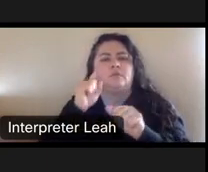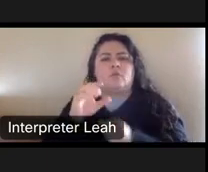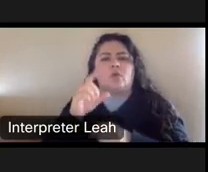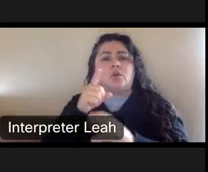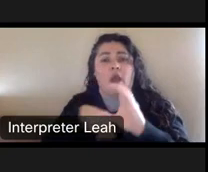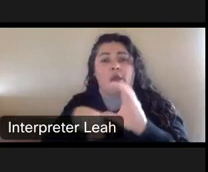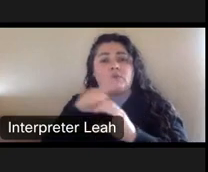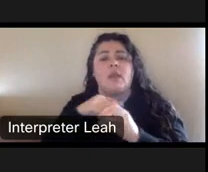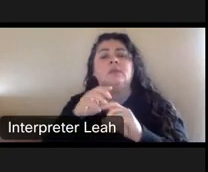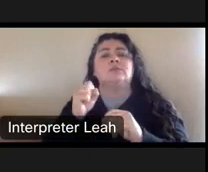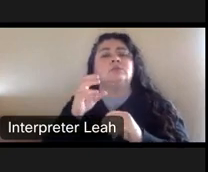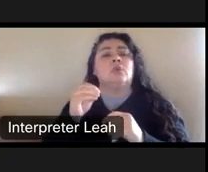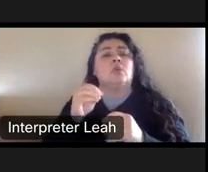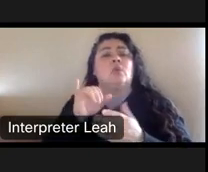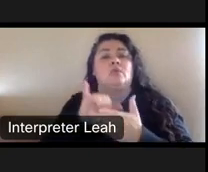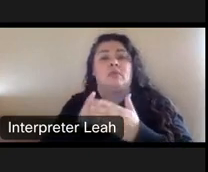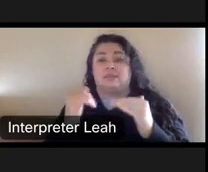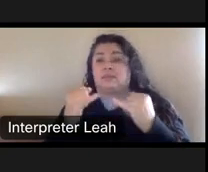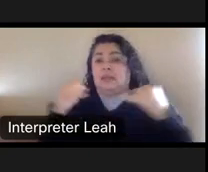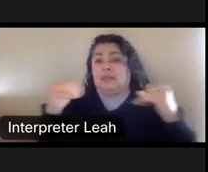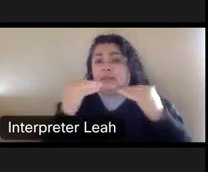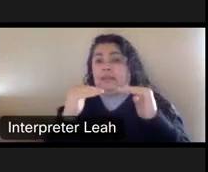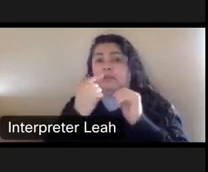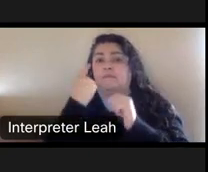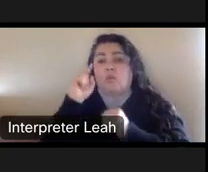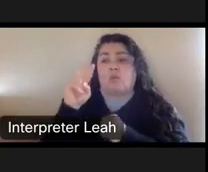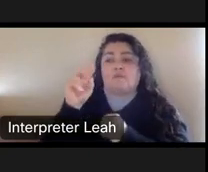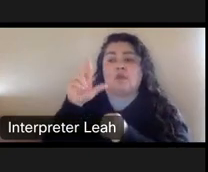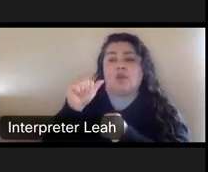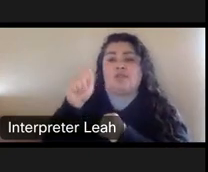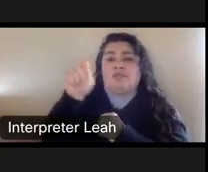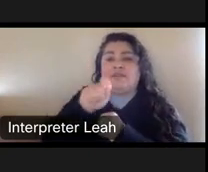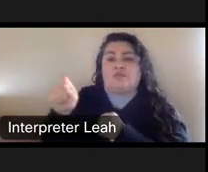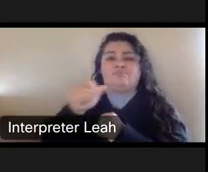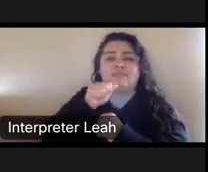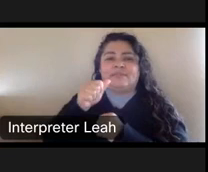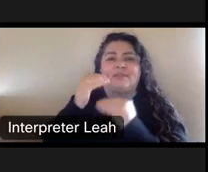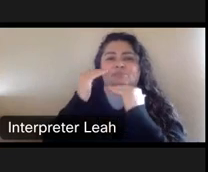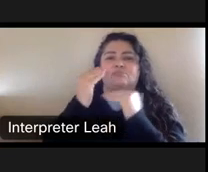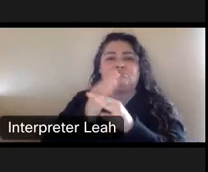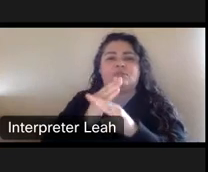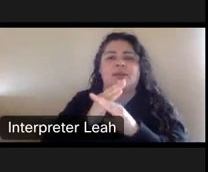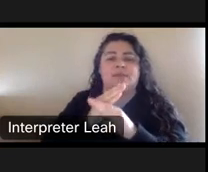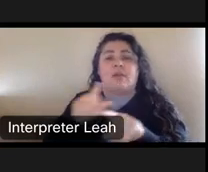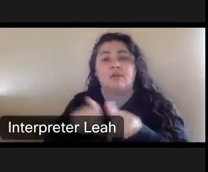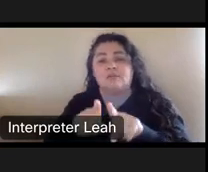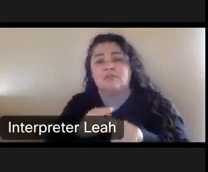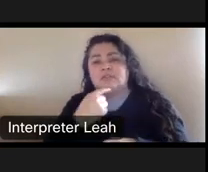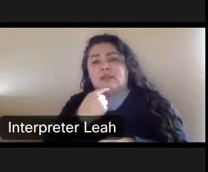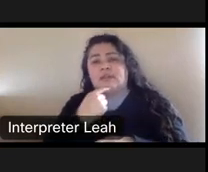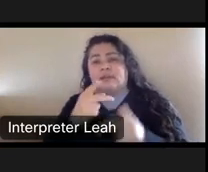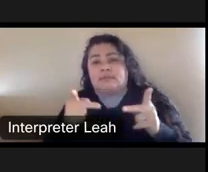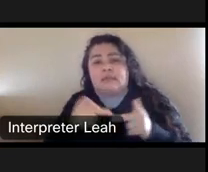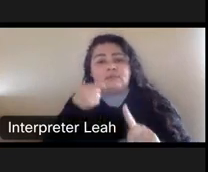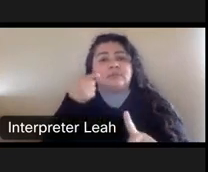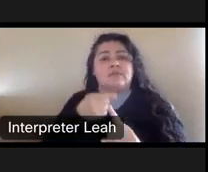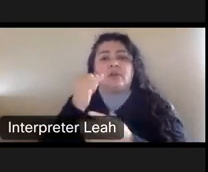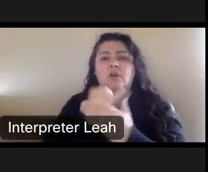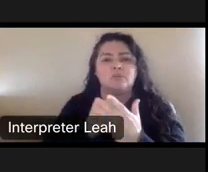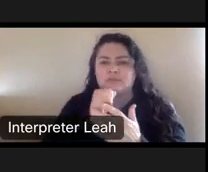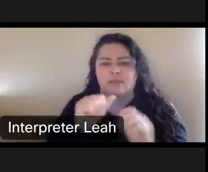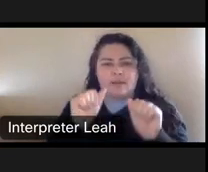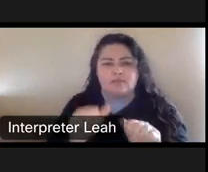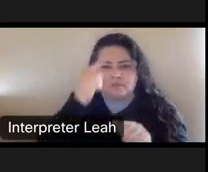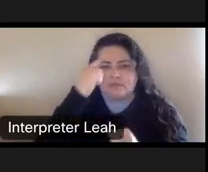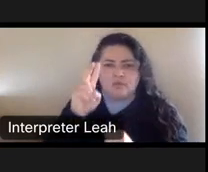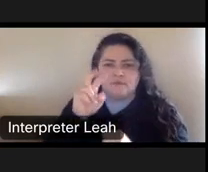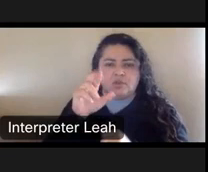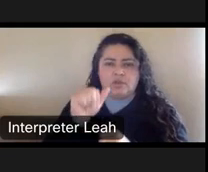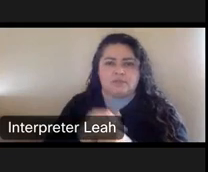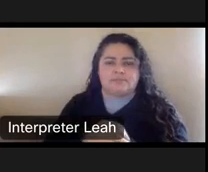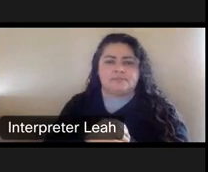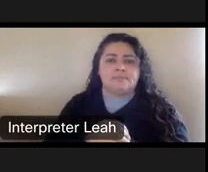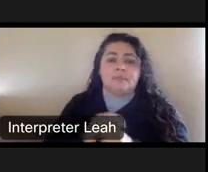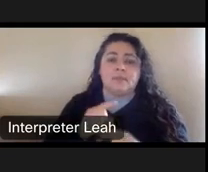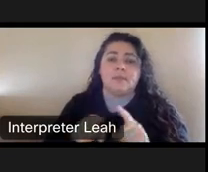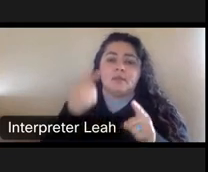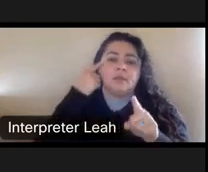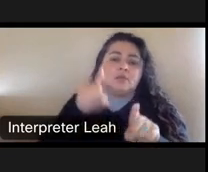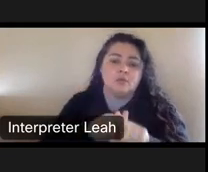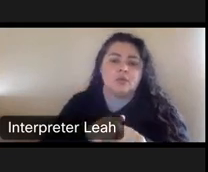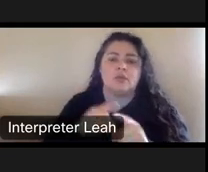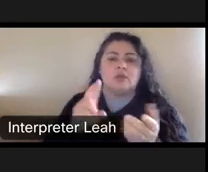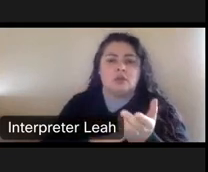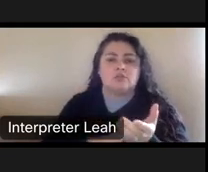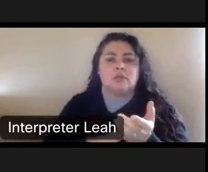And since that's the threshold for it, therefore was not protected they also said that they didn't think a site specific art piece was eligible for. Um, but they agreed there was a contract issue and awarded 1 dollar.